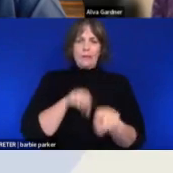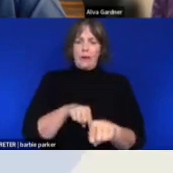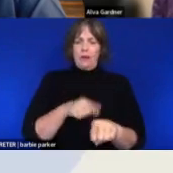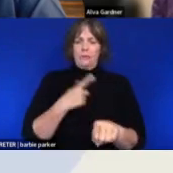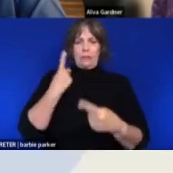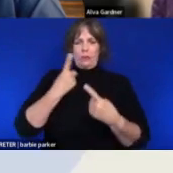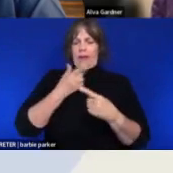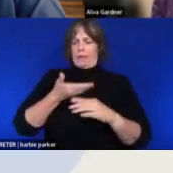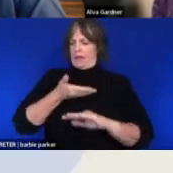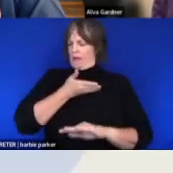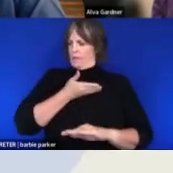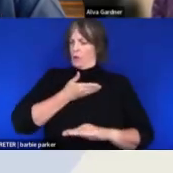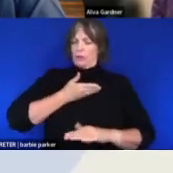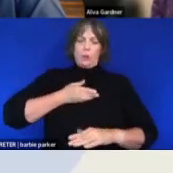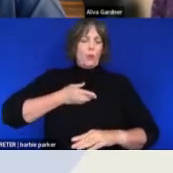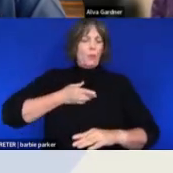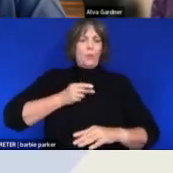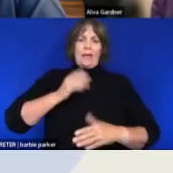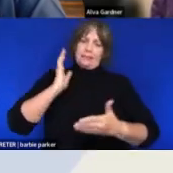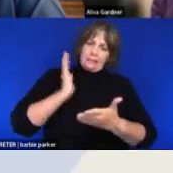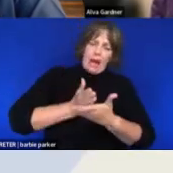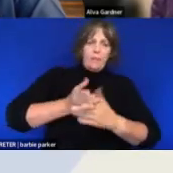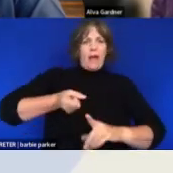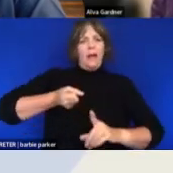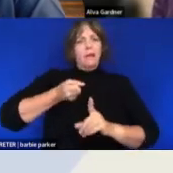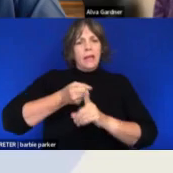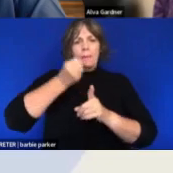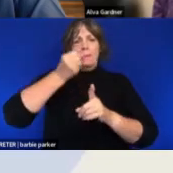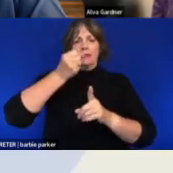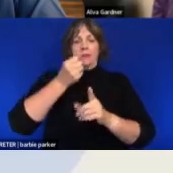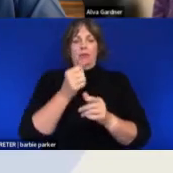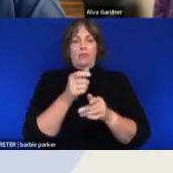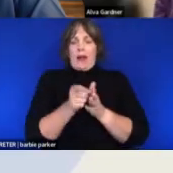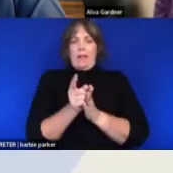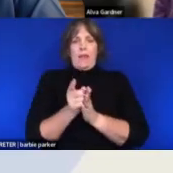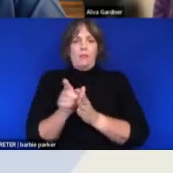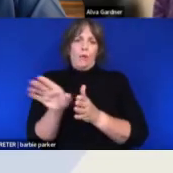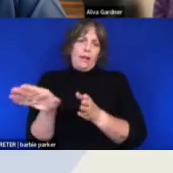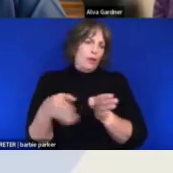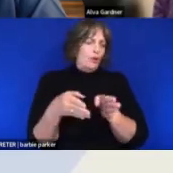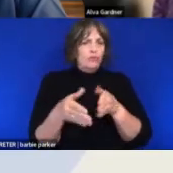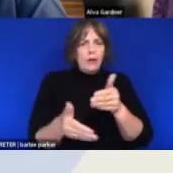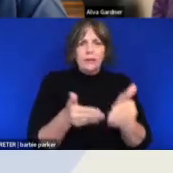impact of it, so that we can correct the course as much as we can. We want to develop and